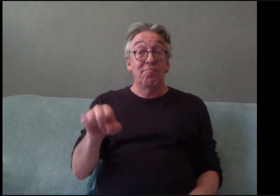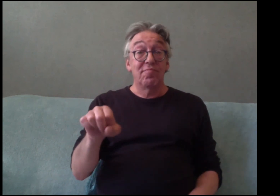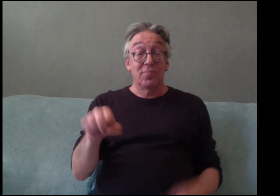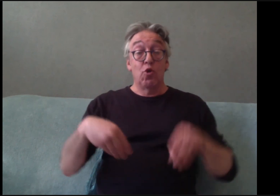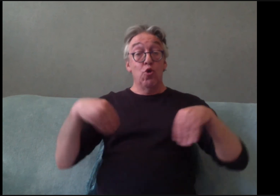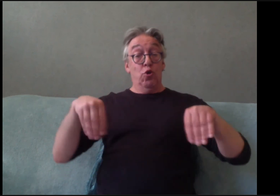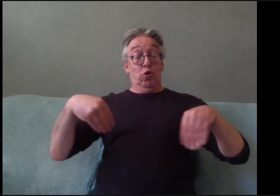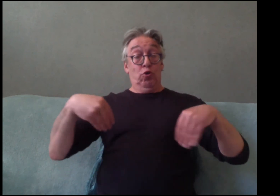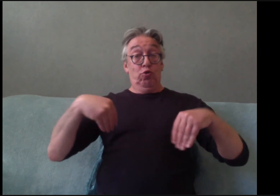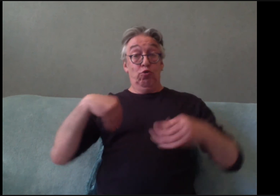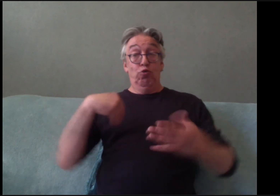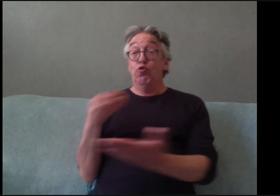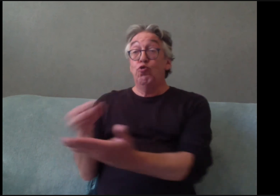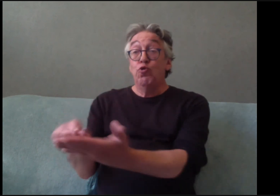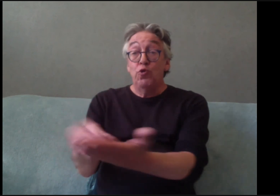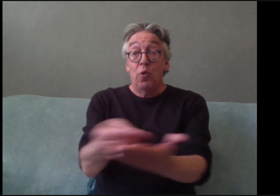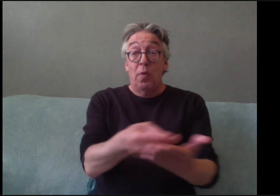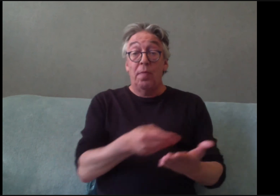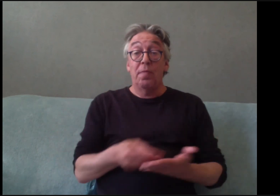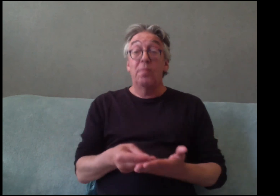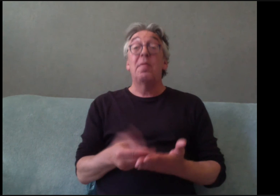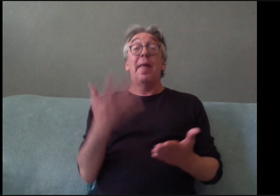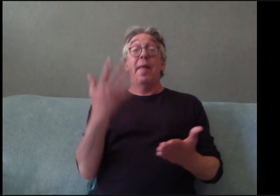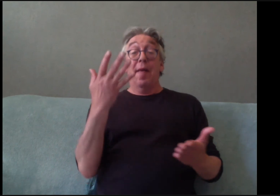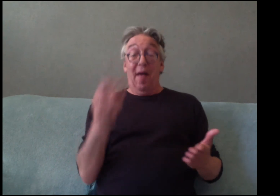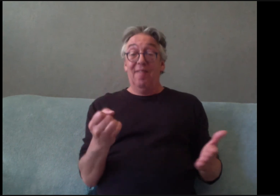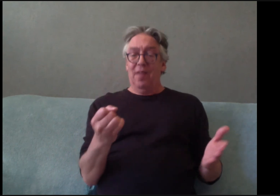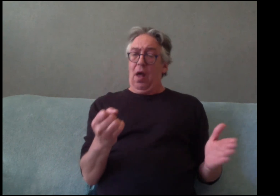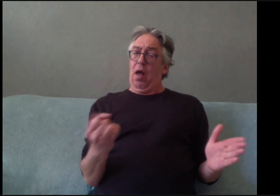for example, for elderly people or people on the Autism spectrum.